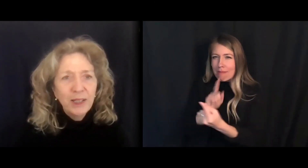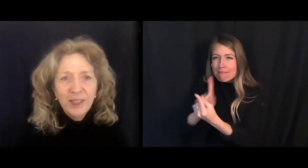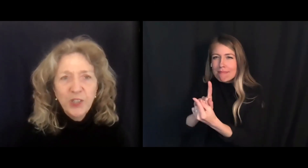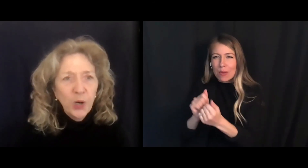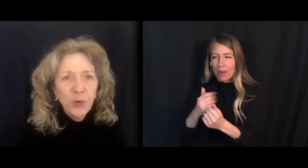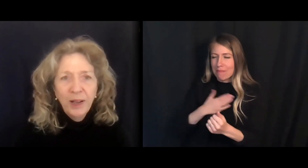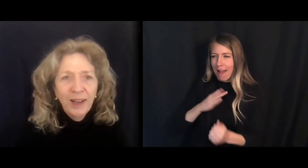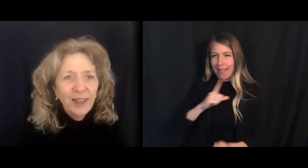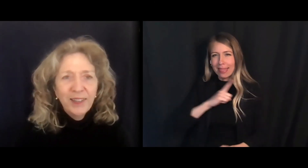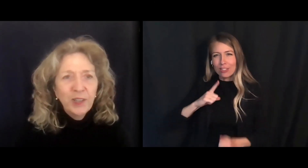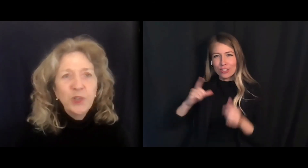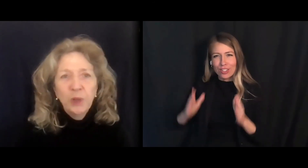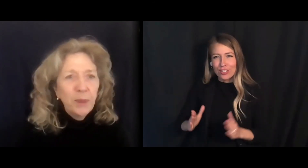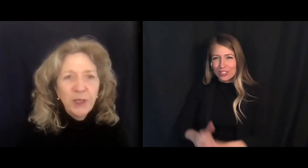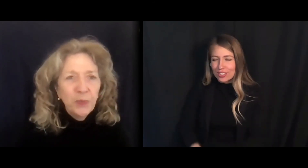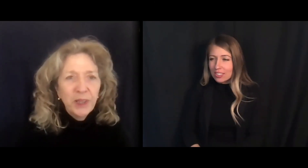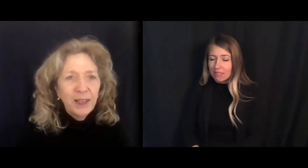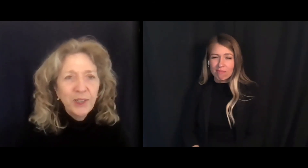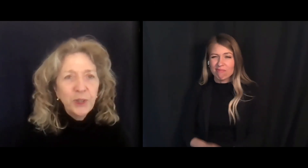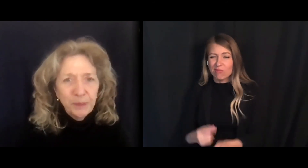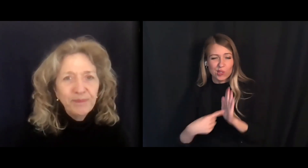to show there's no limit to what they can do.